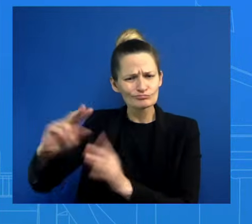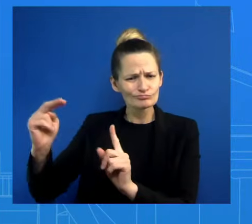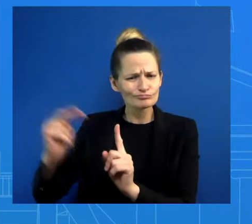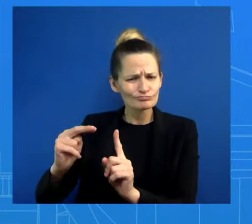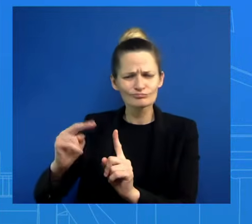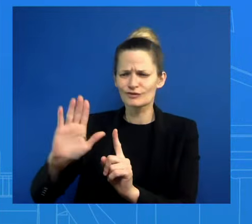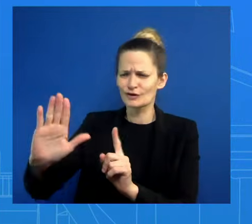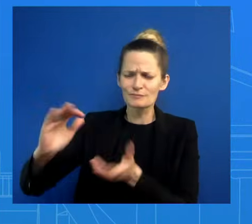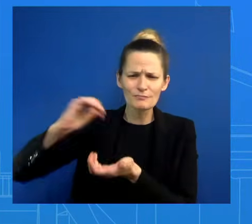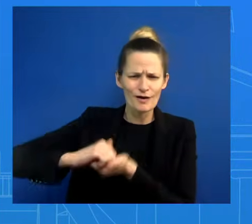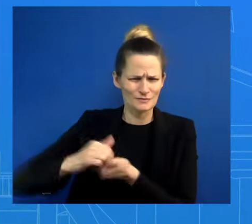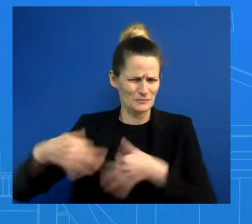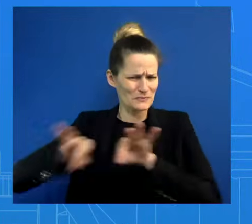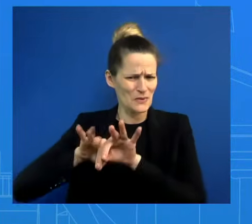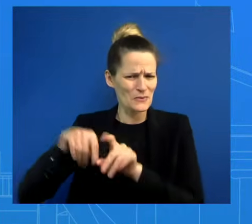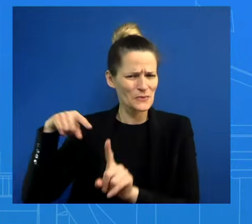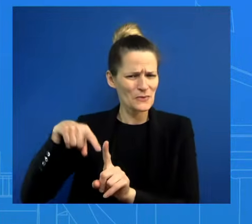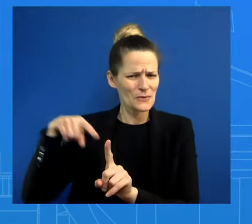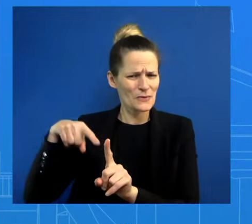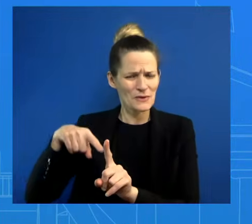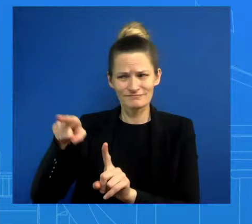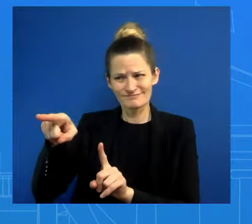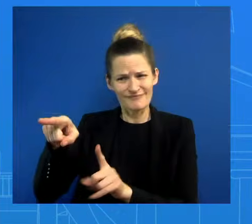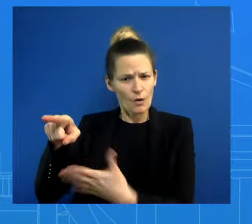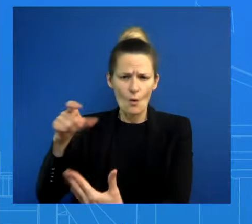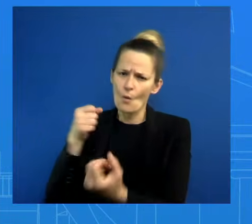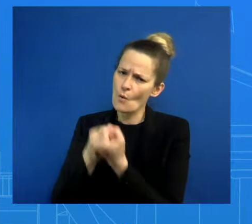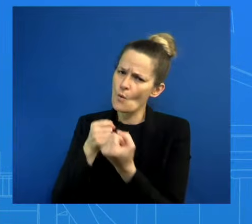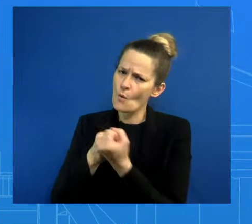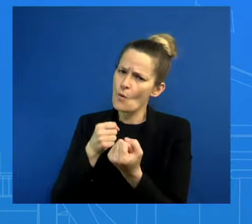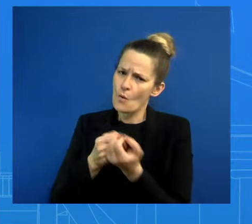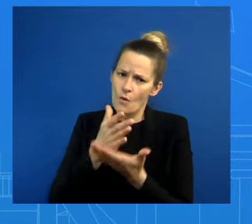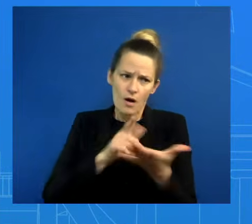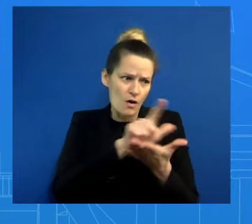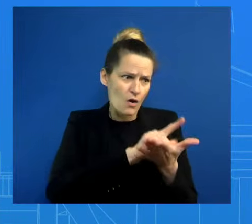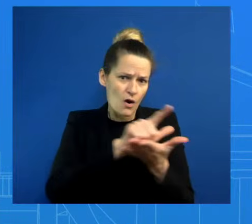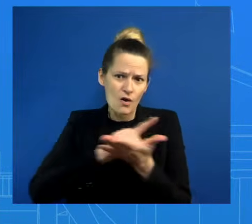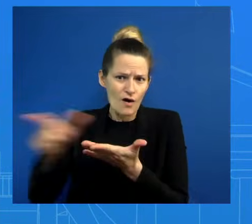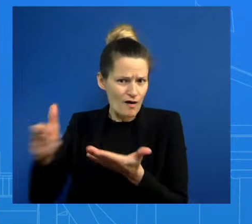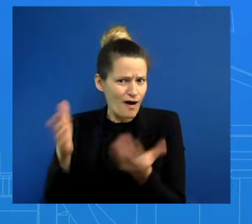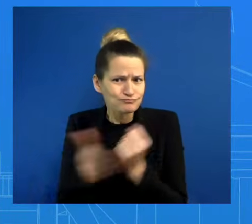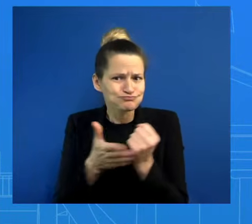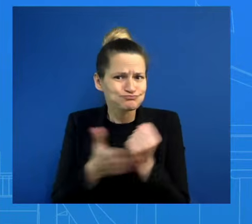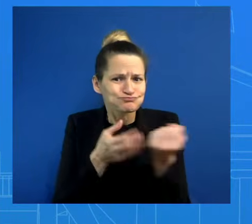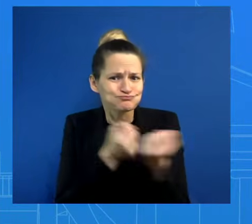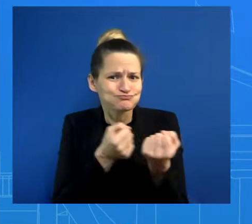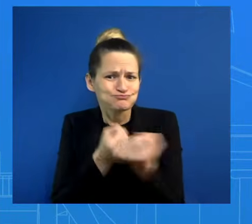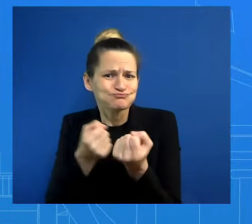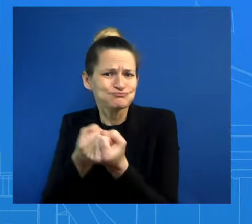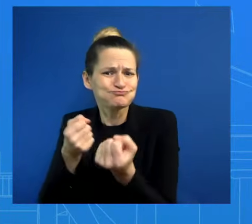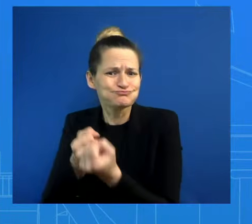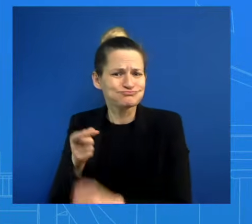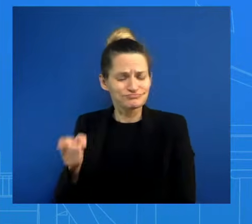when you look at the past 20 months, from the American Rescue Pan- -- Plan, to the Bipartisan Infrastructure Law, to the Inflation Reduction Act,